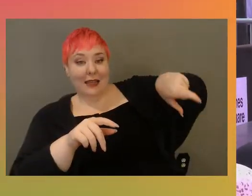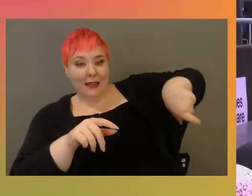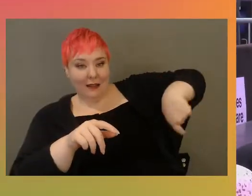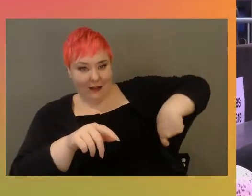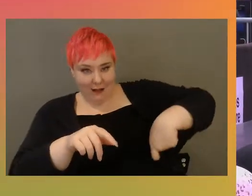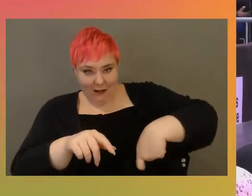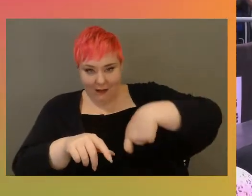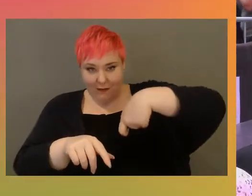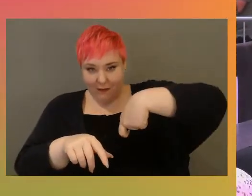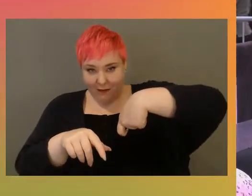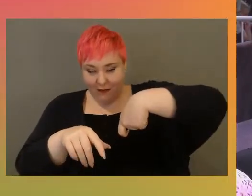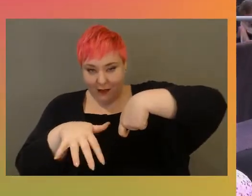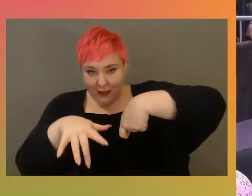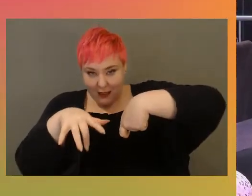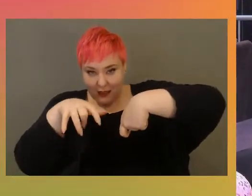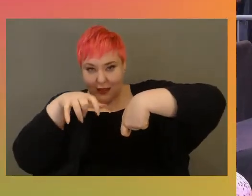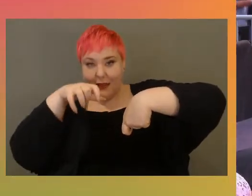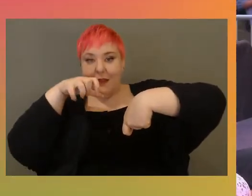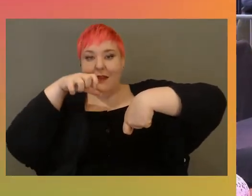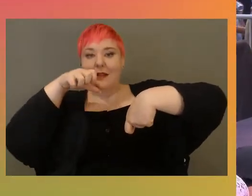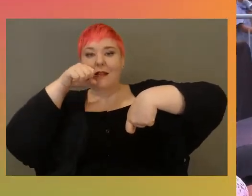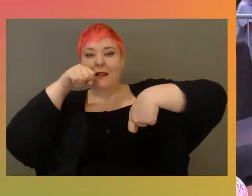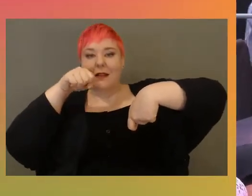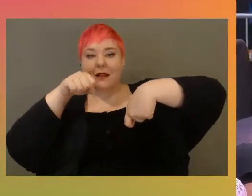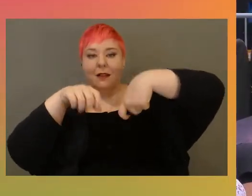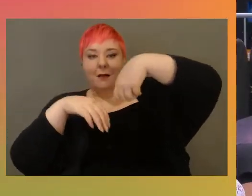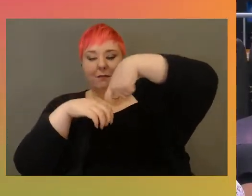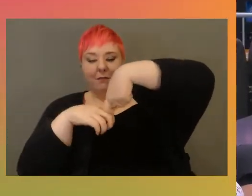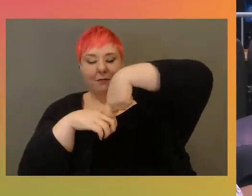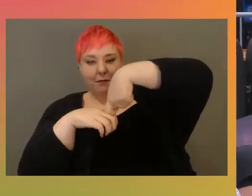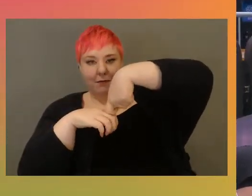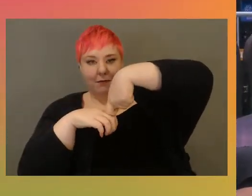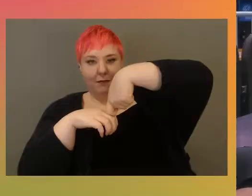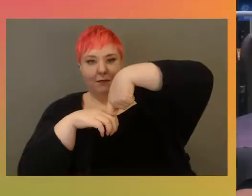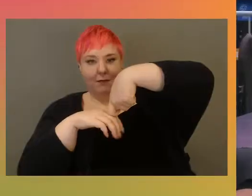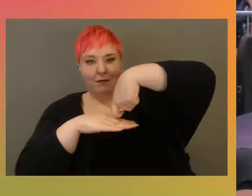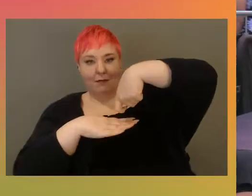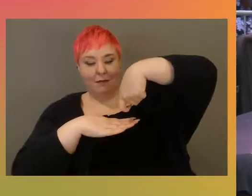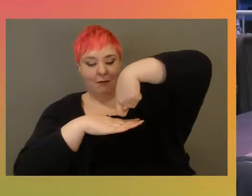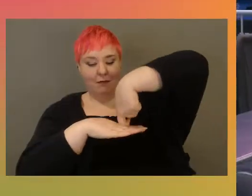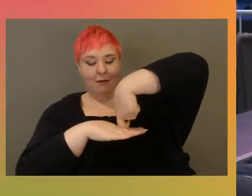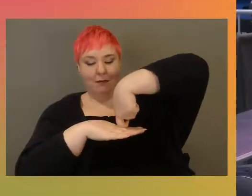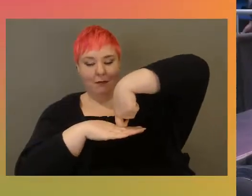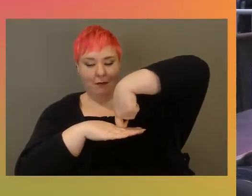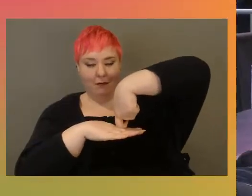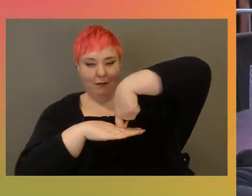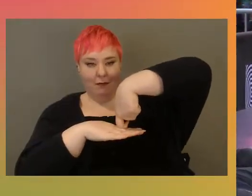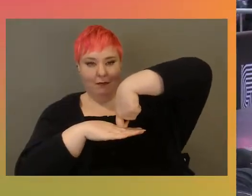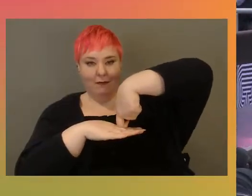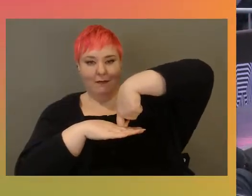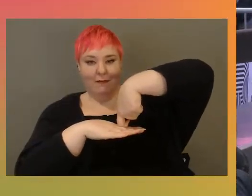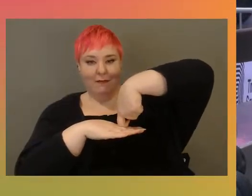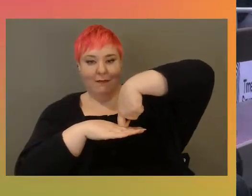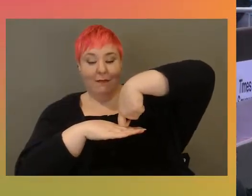WITH YOUR EXHALATION, TAKE YOUR